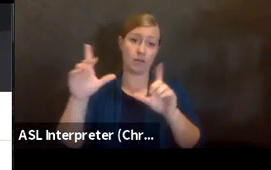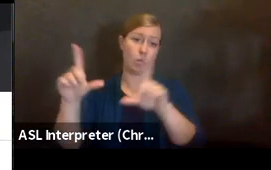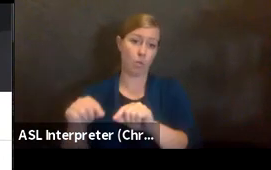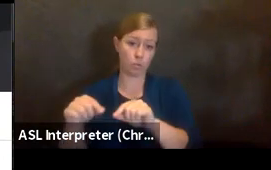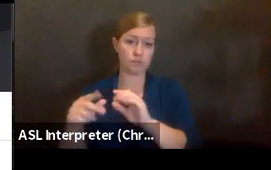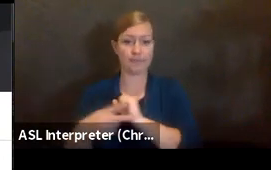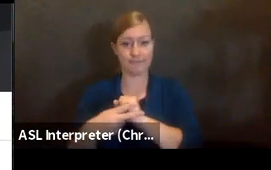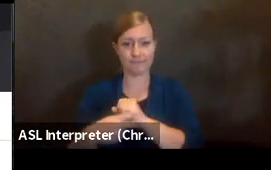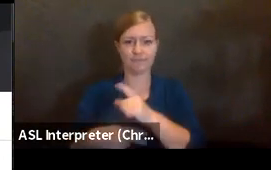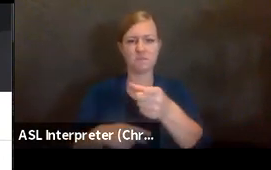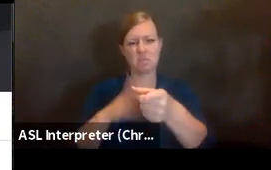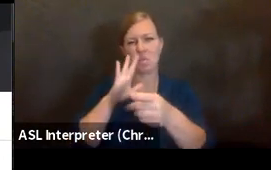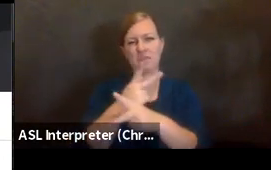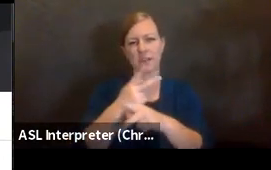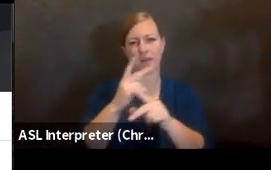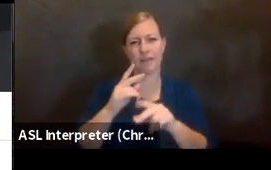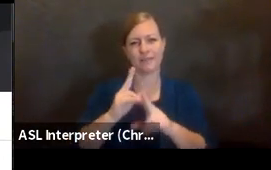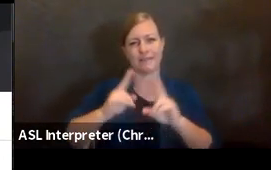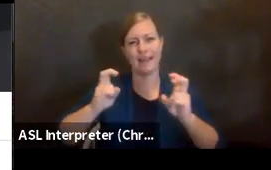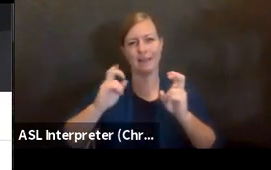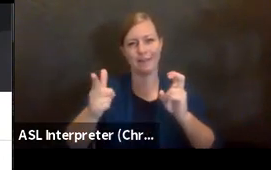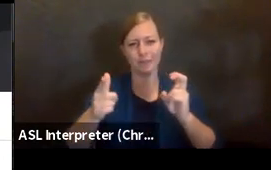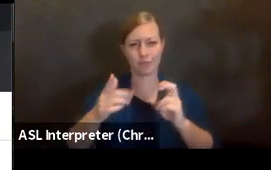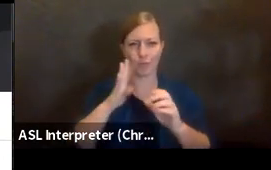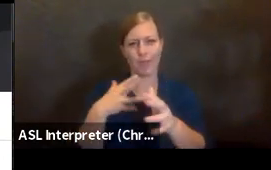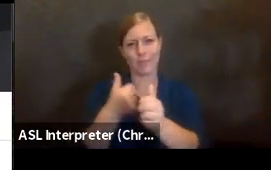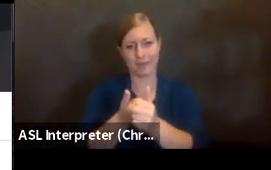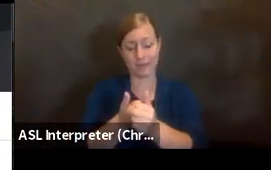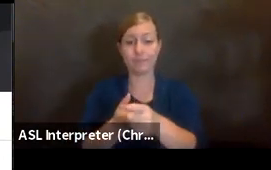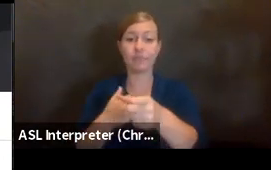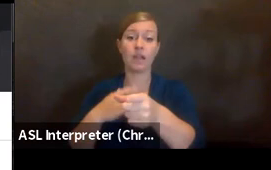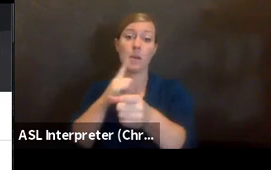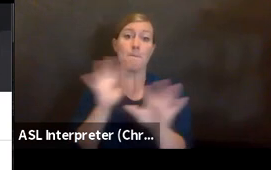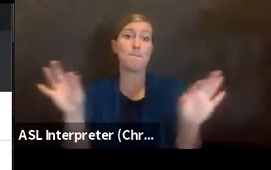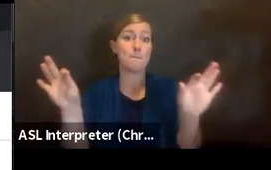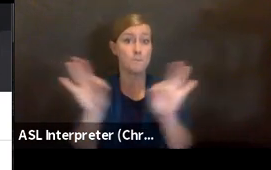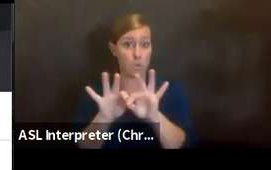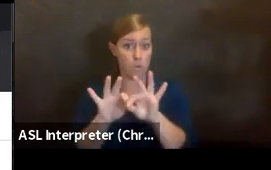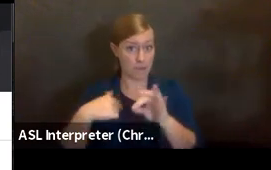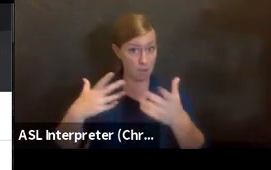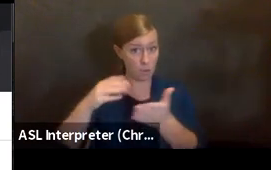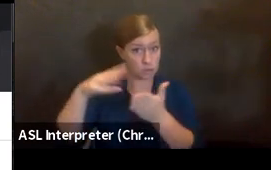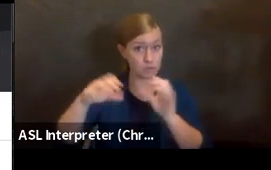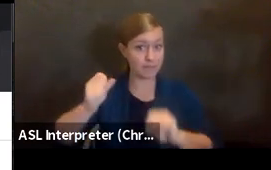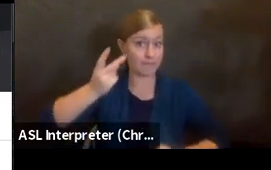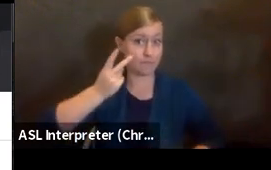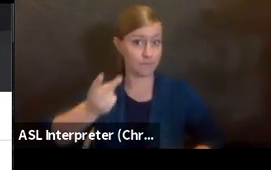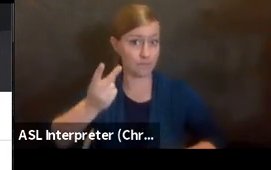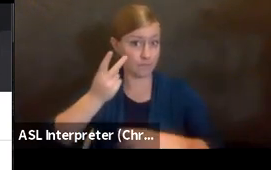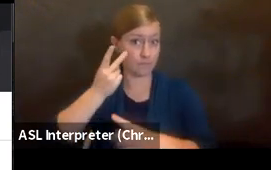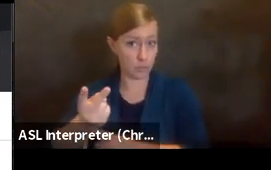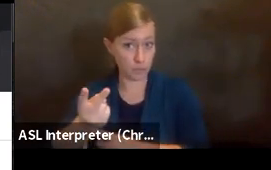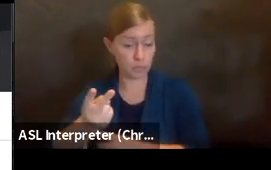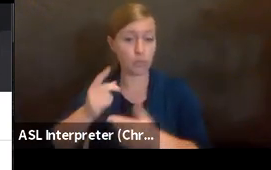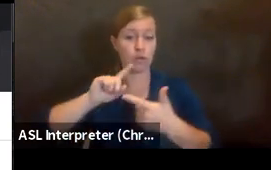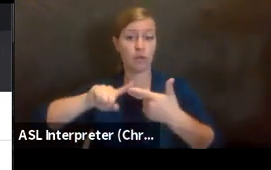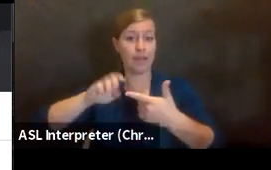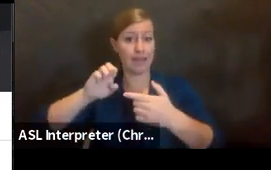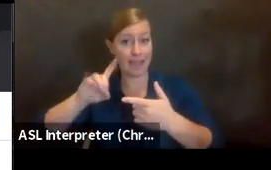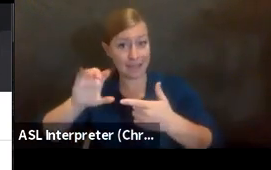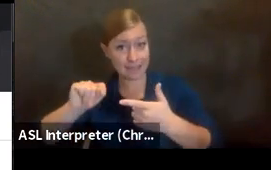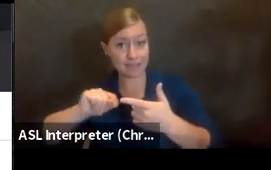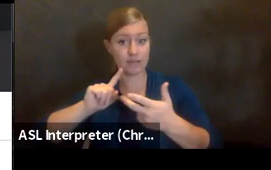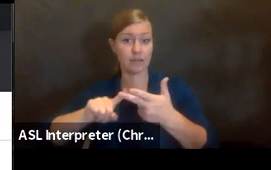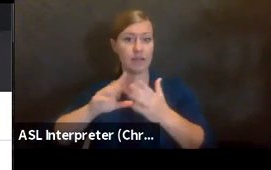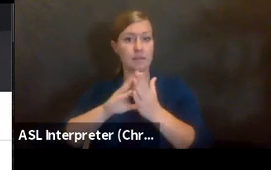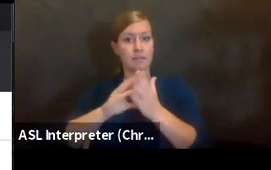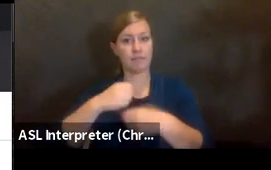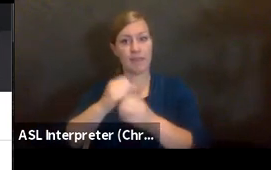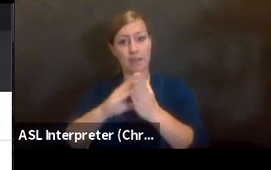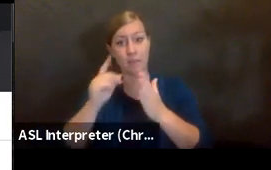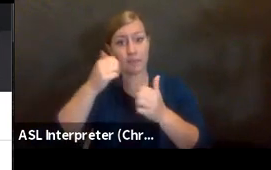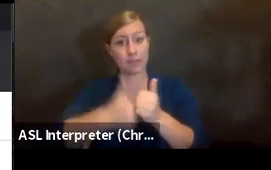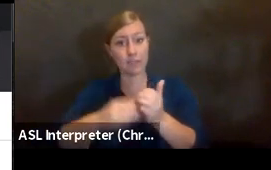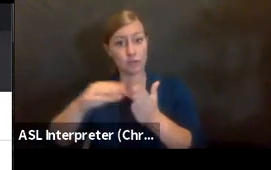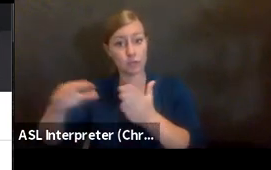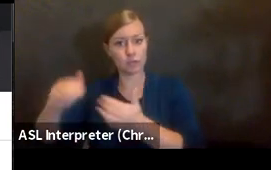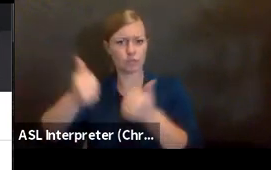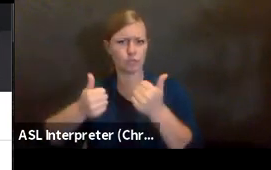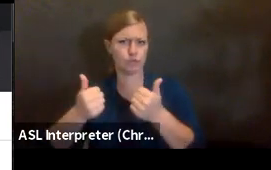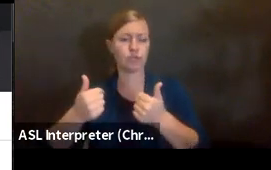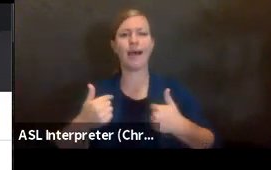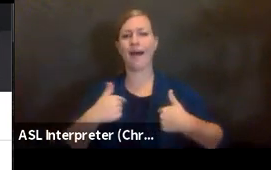Katherine Livick - ESD 112: It'll figure out the title. I have to make my very important decision, do I want them to view it? Do I want them to edit it? DoI want to make a copy for each student. I'm going to choose copy for each student.